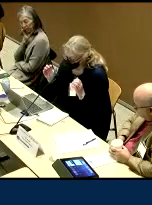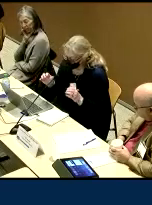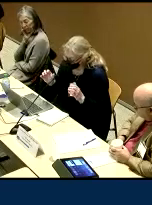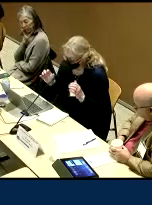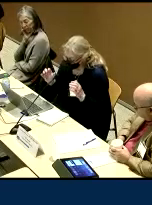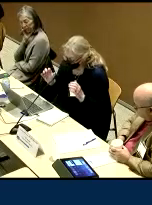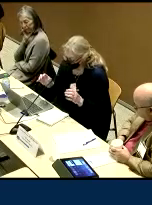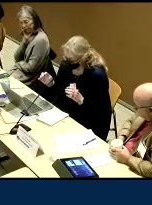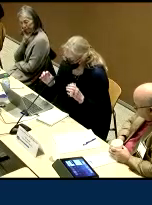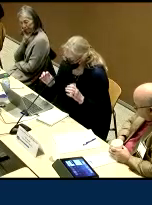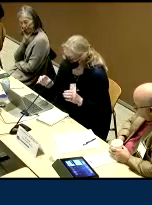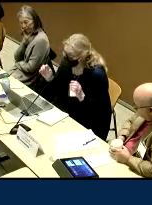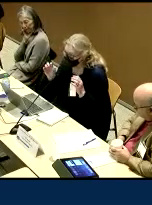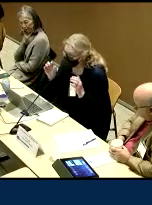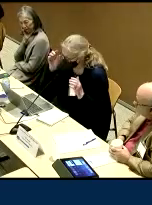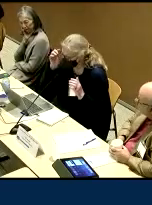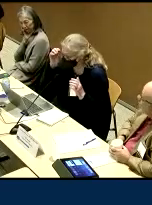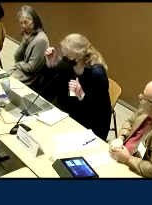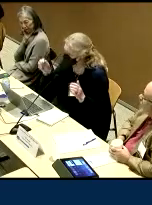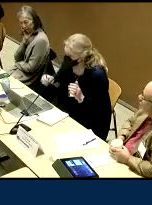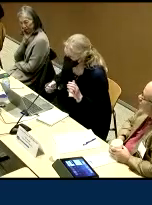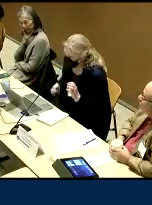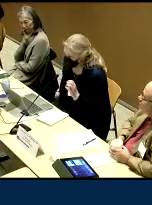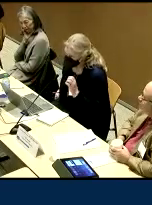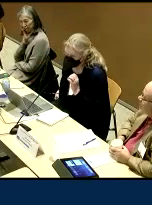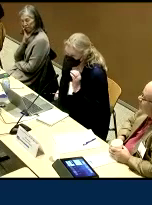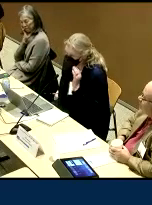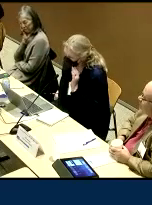We're also at a transformative time in diagnostics.